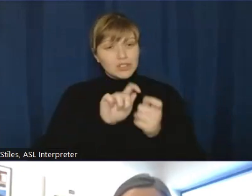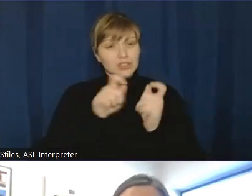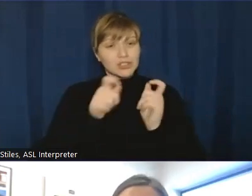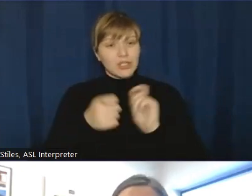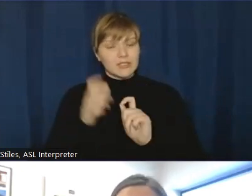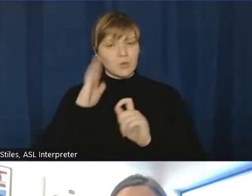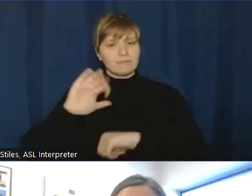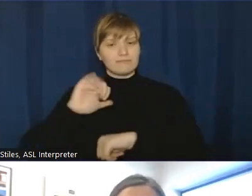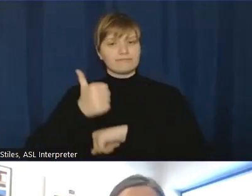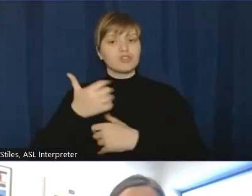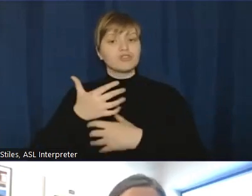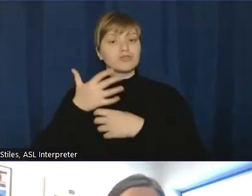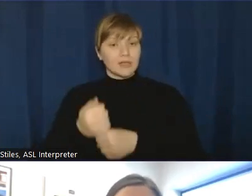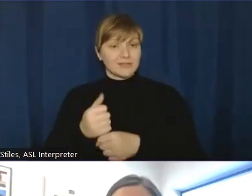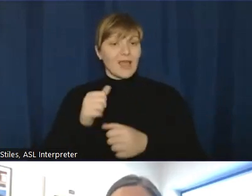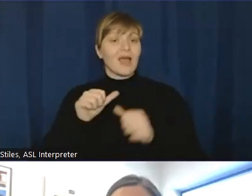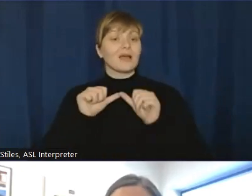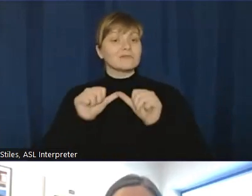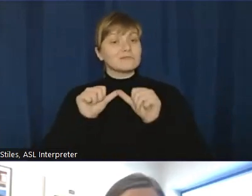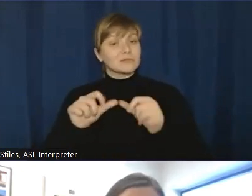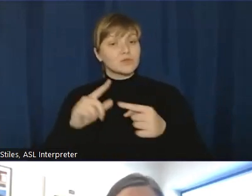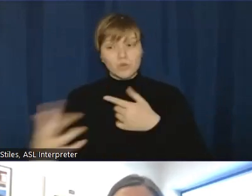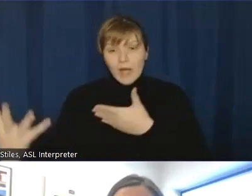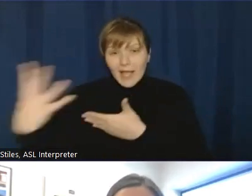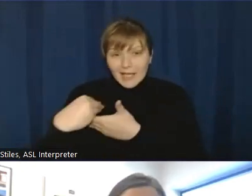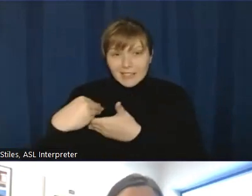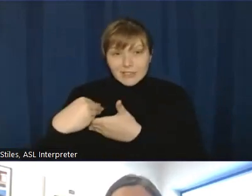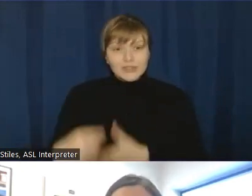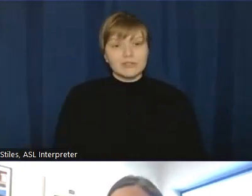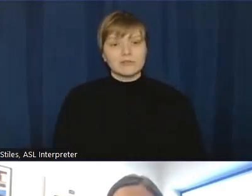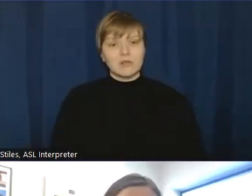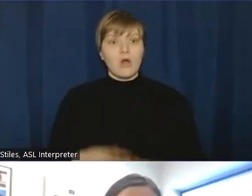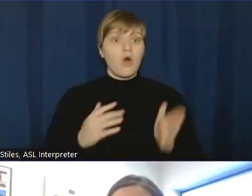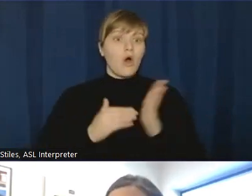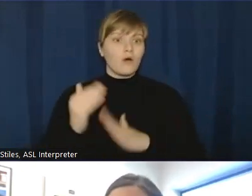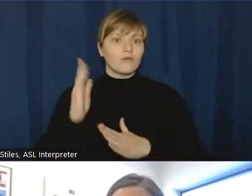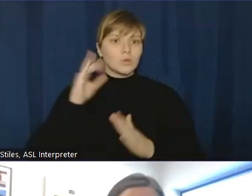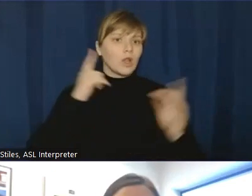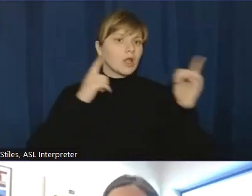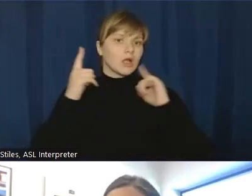engaged. I think too often in planning you will hear various complaints or criticisms